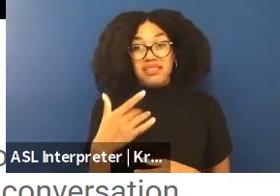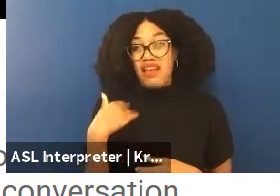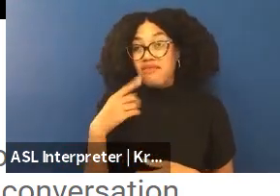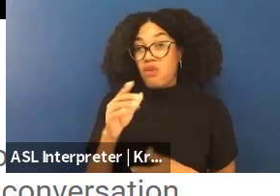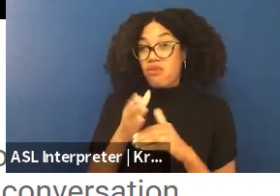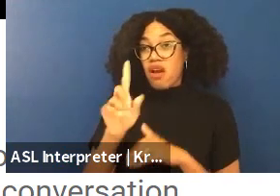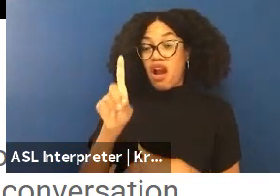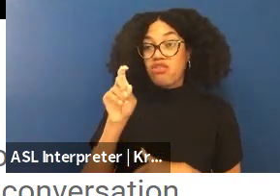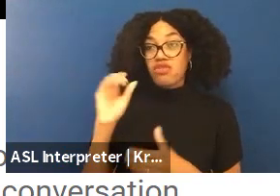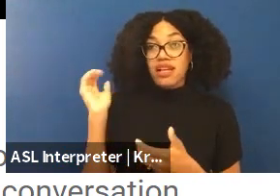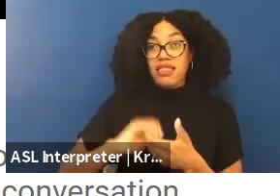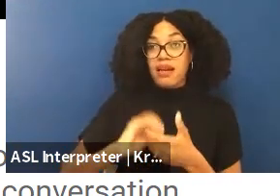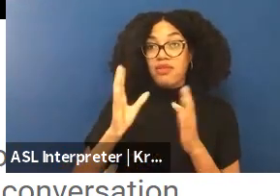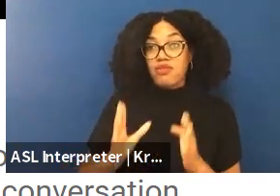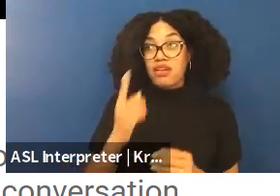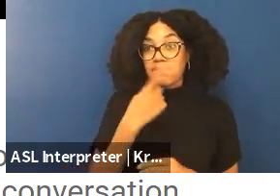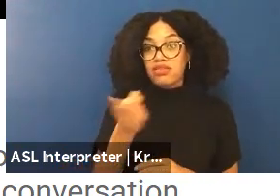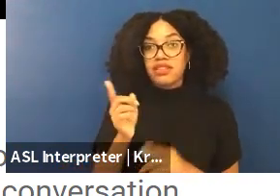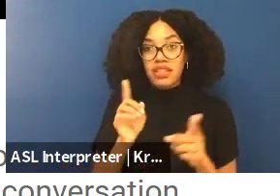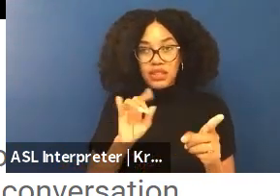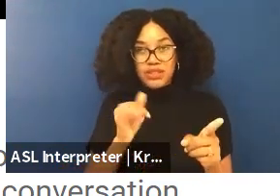Janine's thumb is up [in the audience] because she's been one of our collaborators in the past.